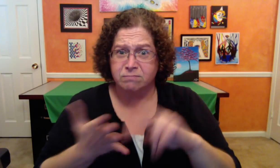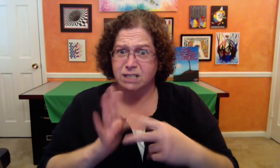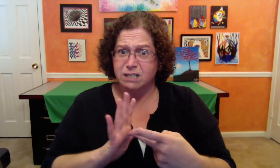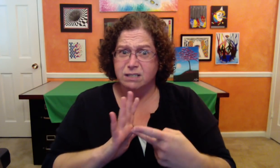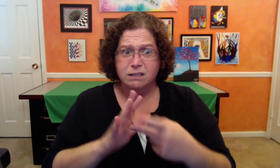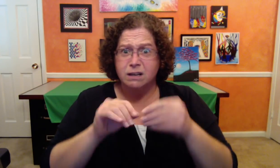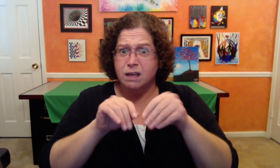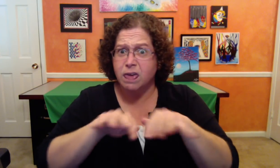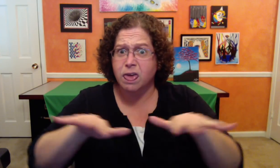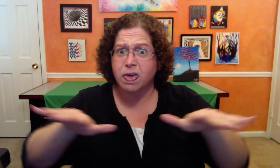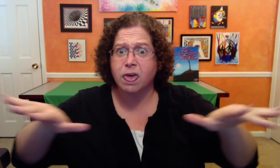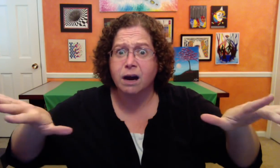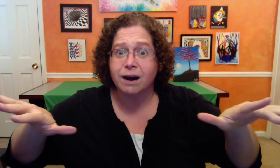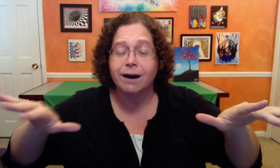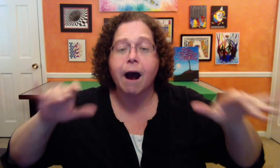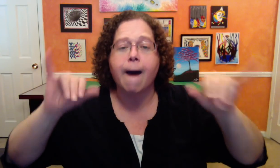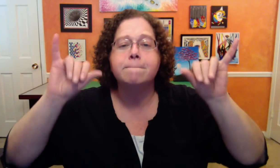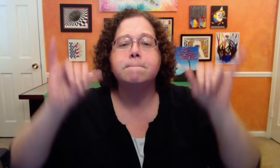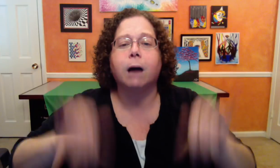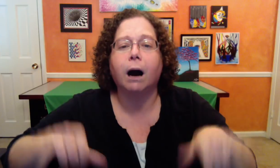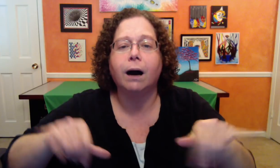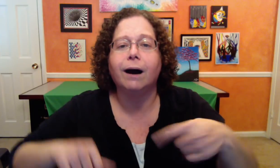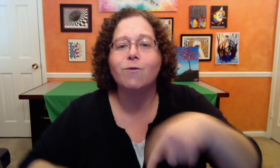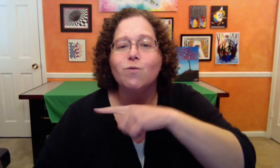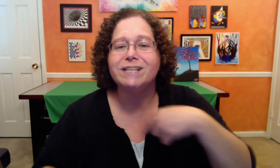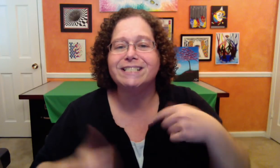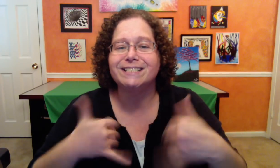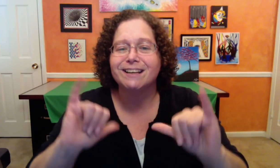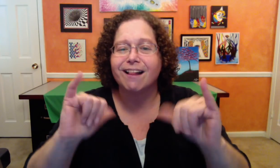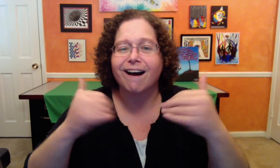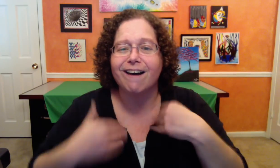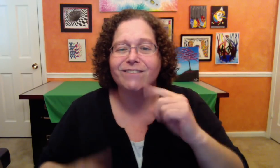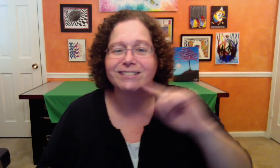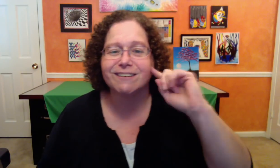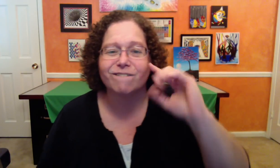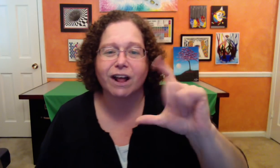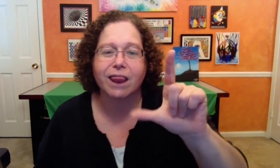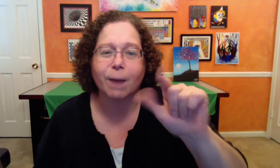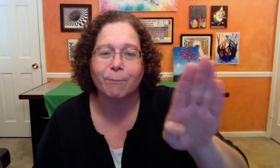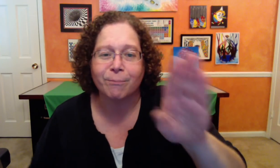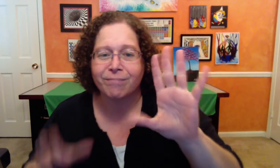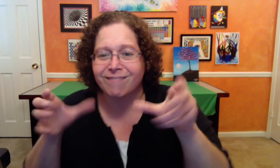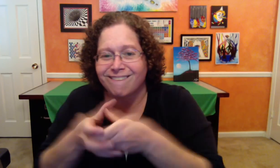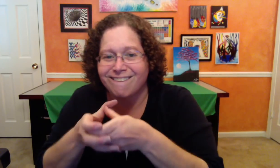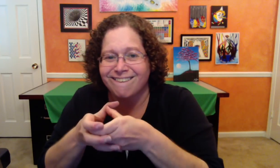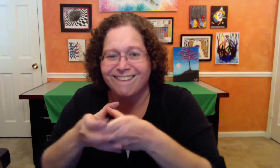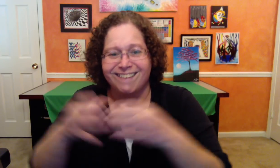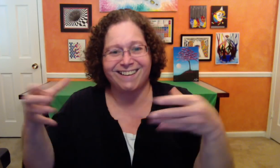Does that mean we were scattered all over? Not necessarily, because we had Deaf clubs!